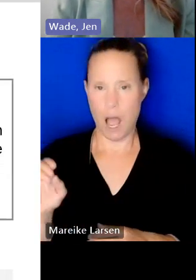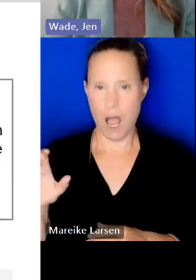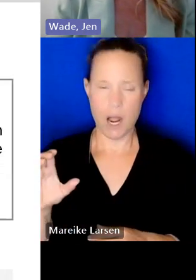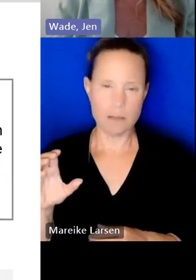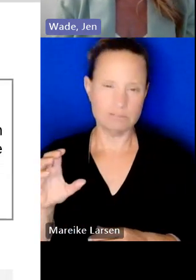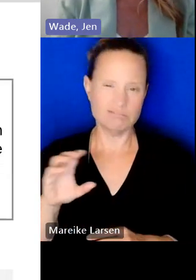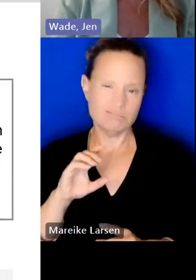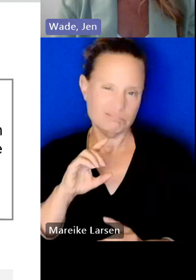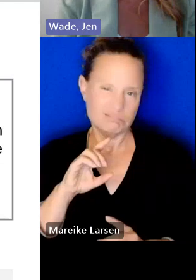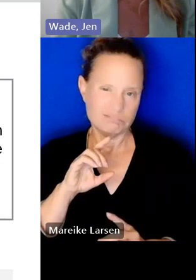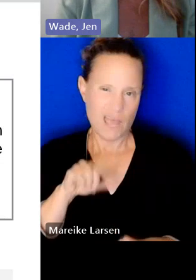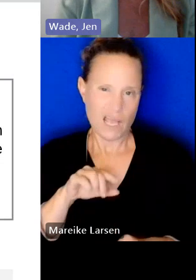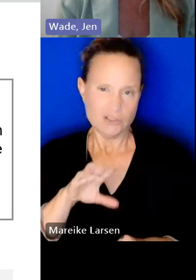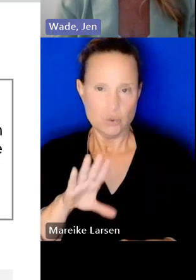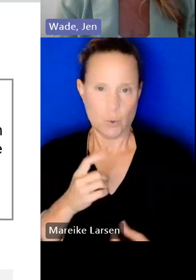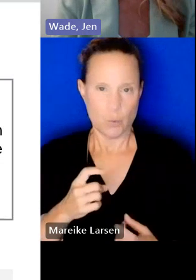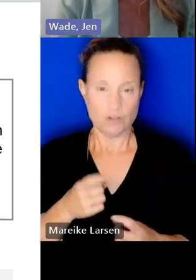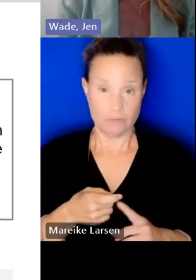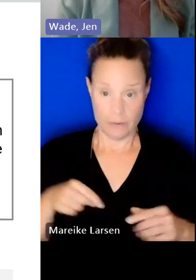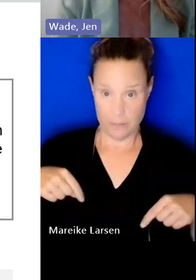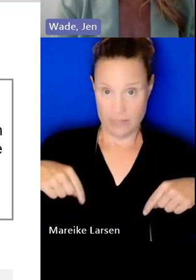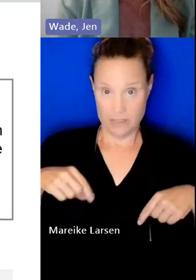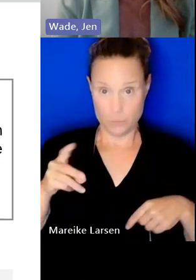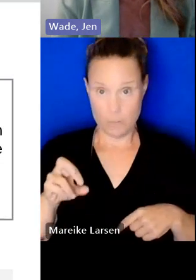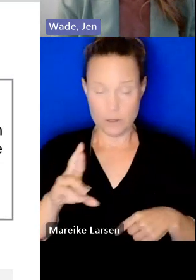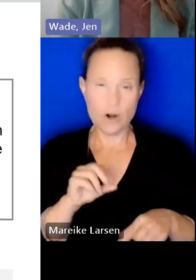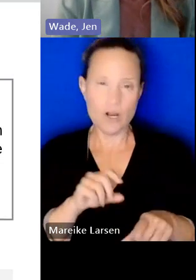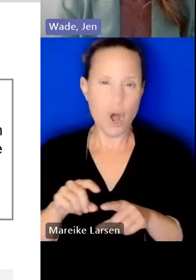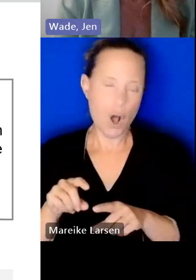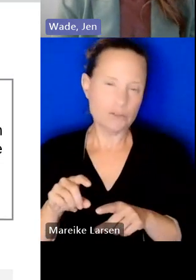raised during this webinar, as well as those that were previously